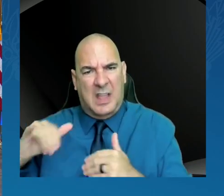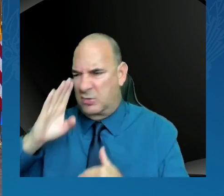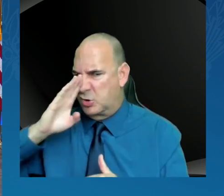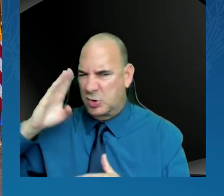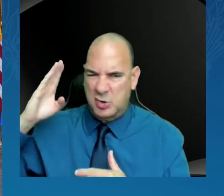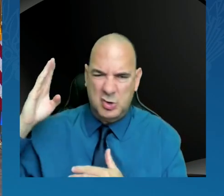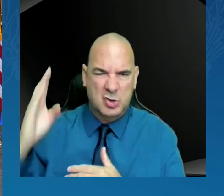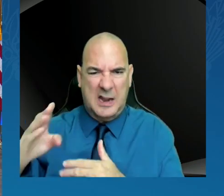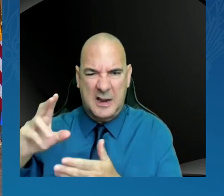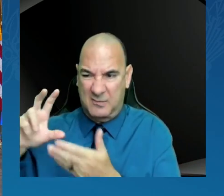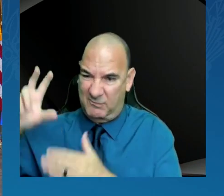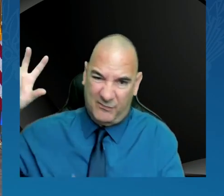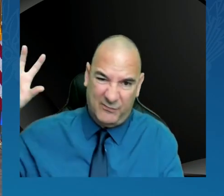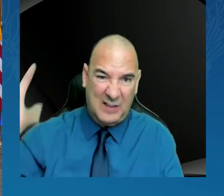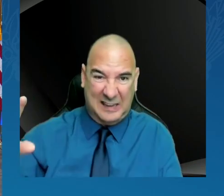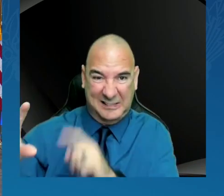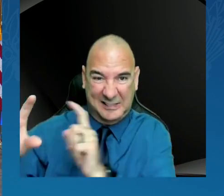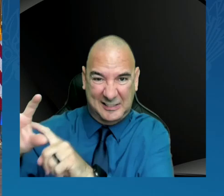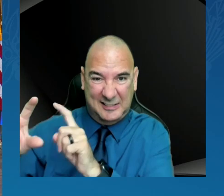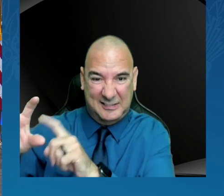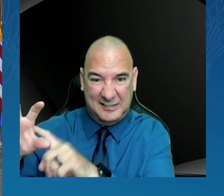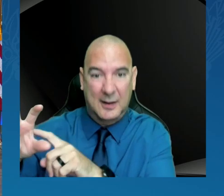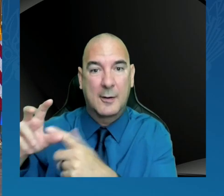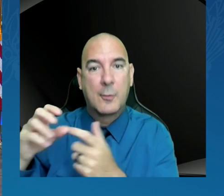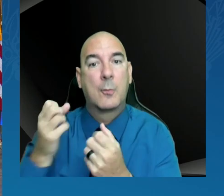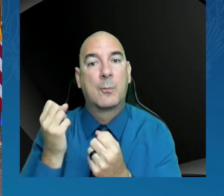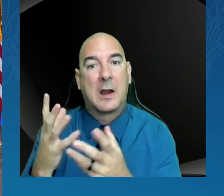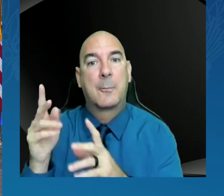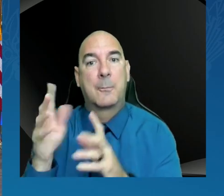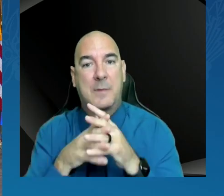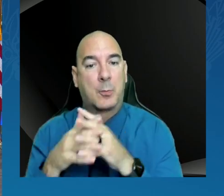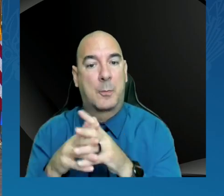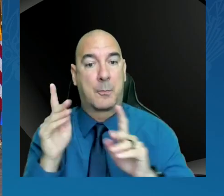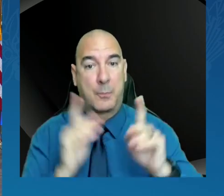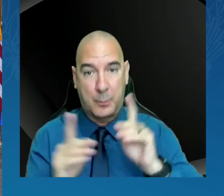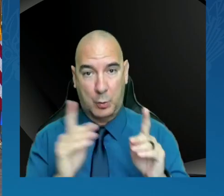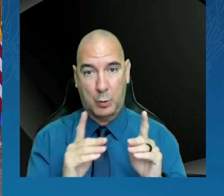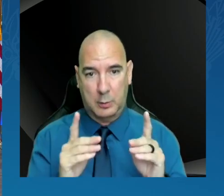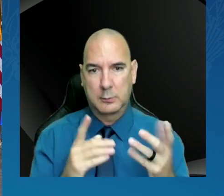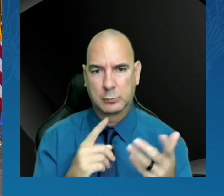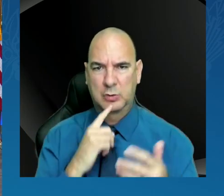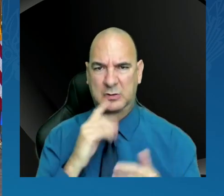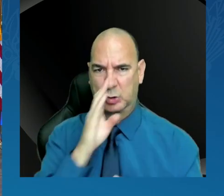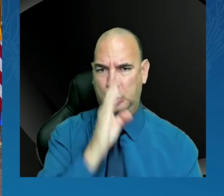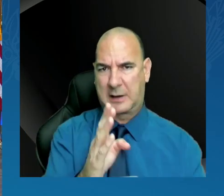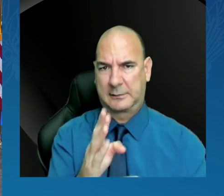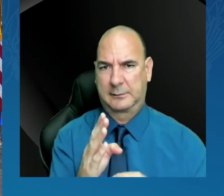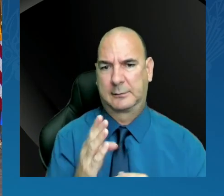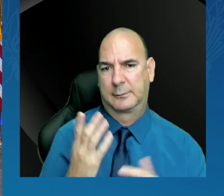in working people in America. It's a direct investment in human capacity.